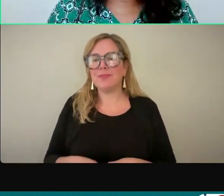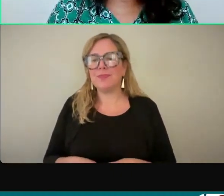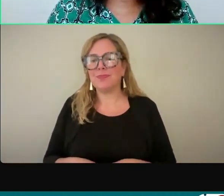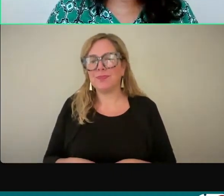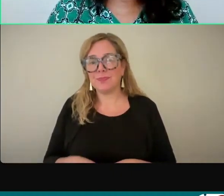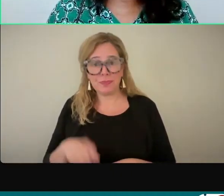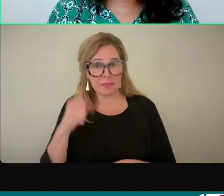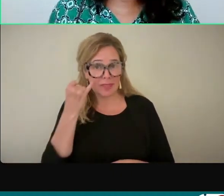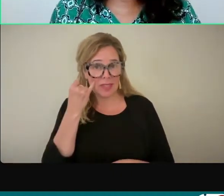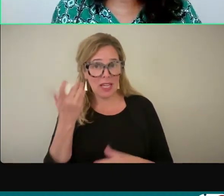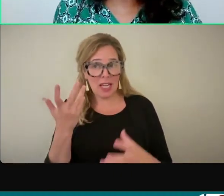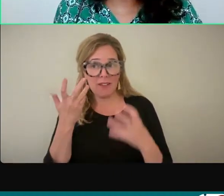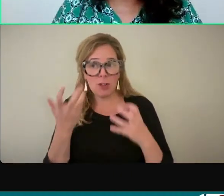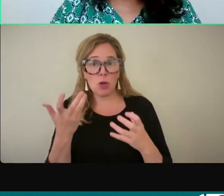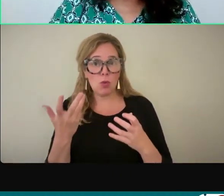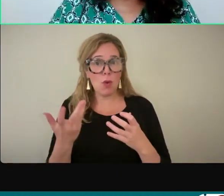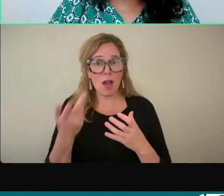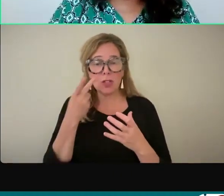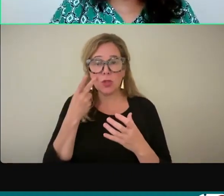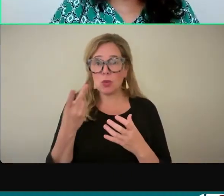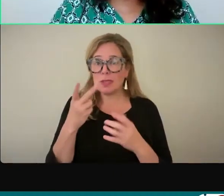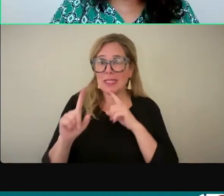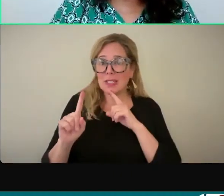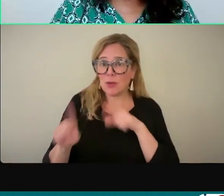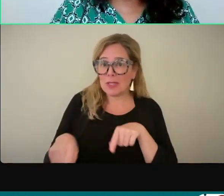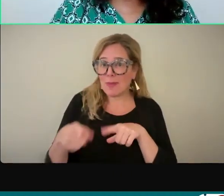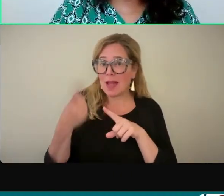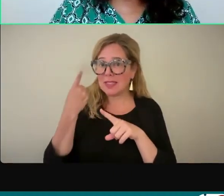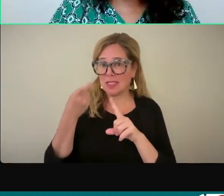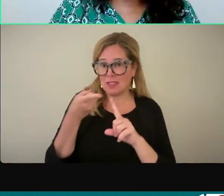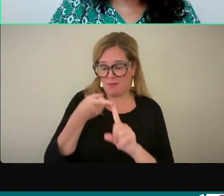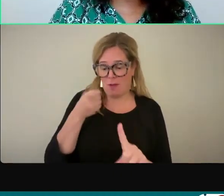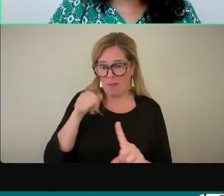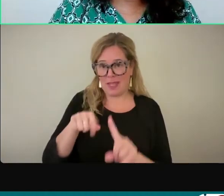to reach out and I'd be happy to share. Thank you. >> Natali Edmonds: Hello.